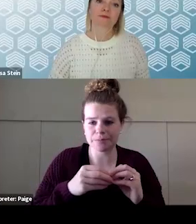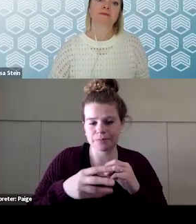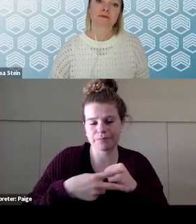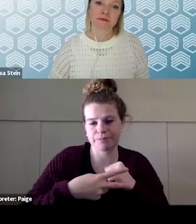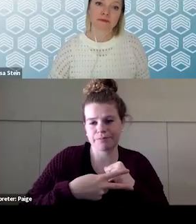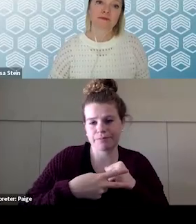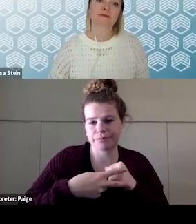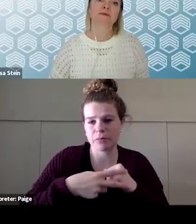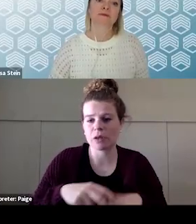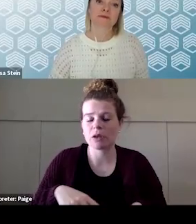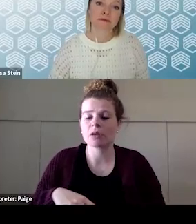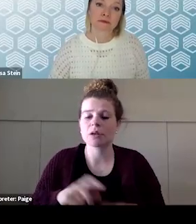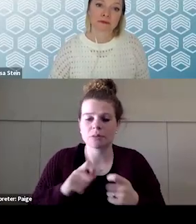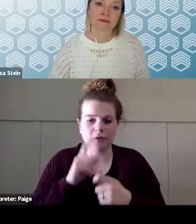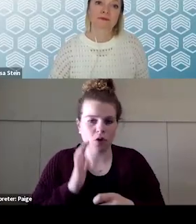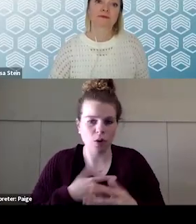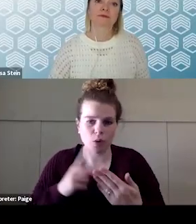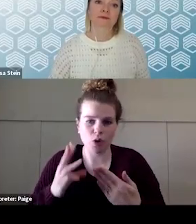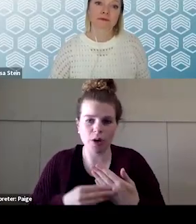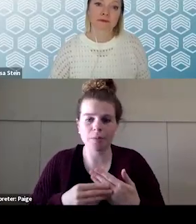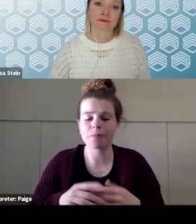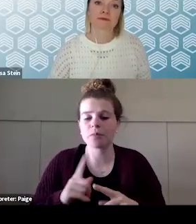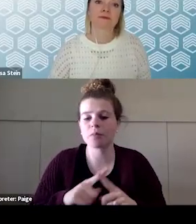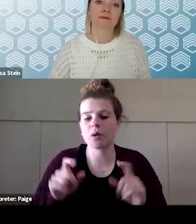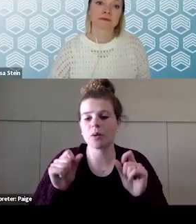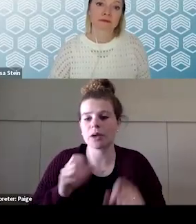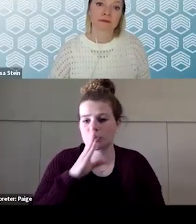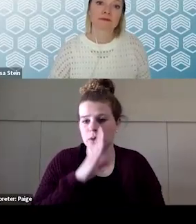And we are able to directly connect CAD to Julota,